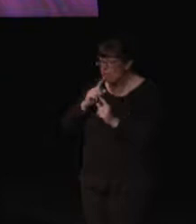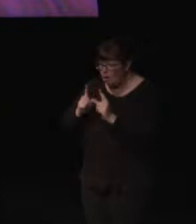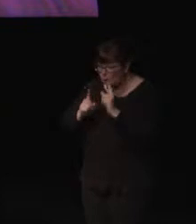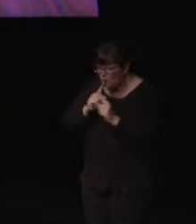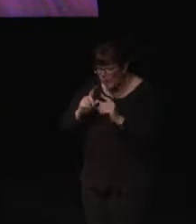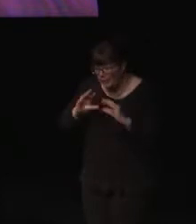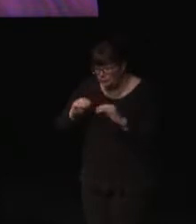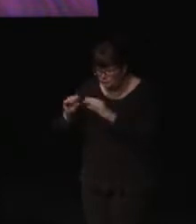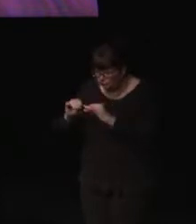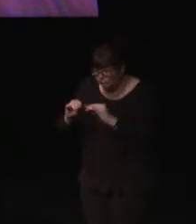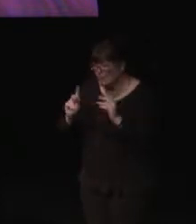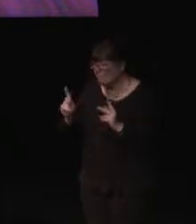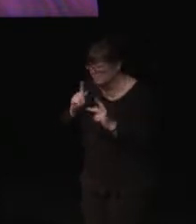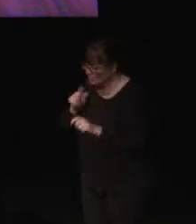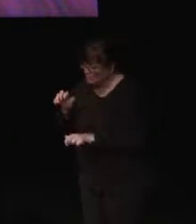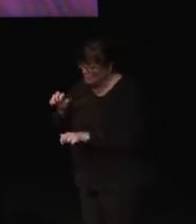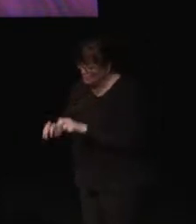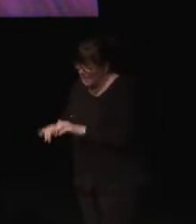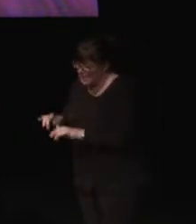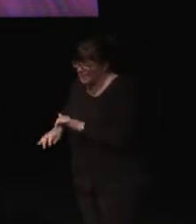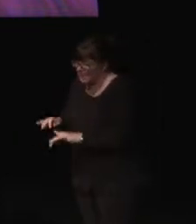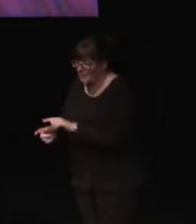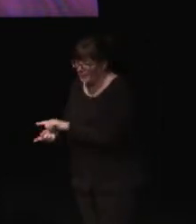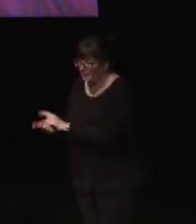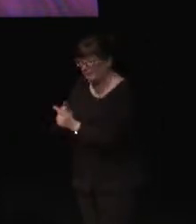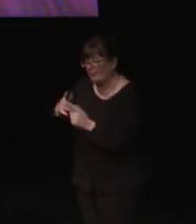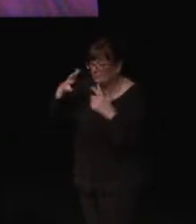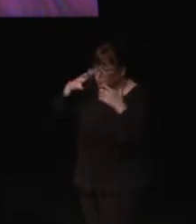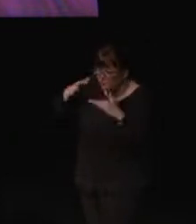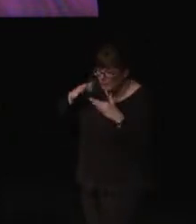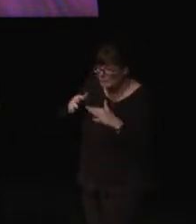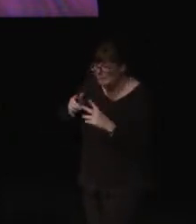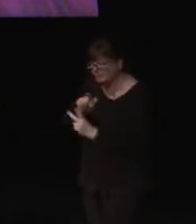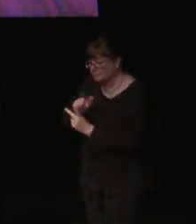typing a text chat input, that's driving the speech synthesis.